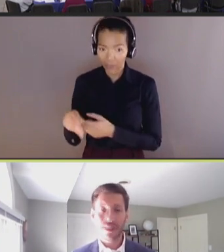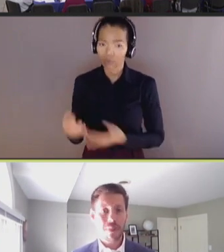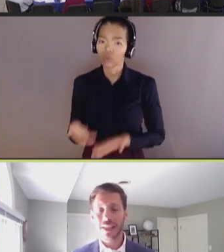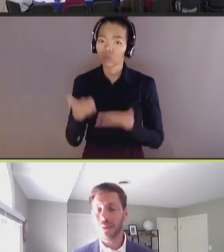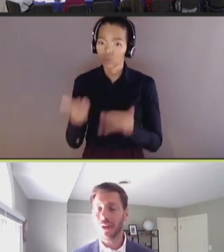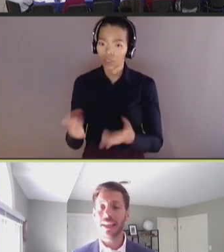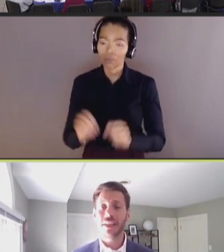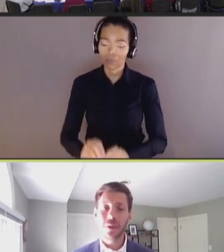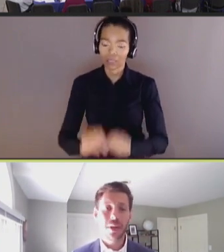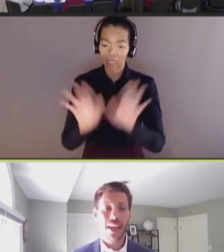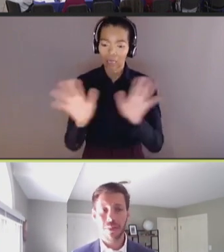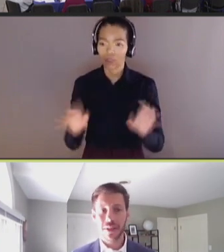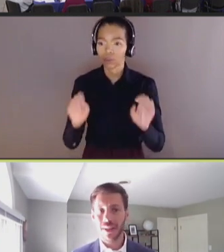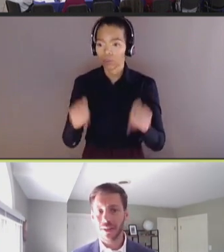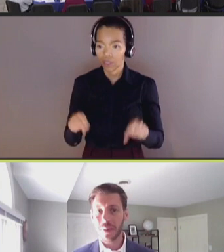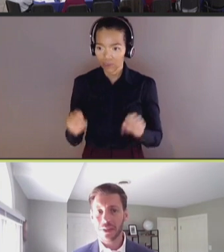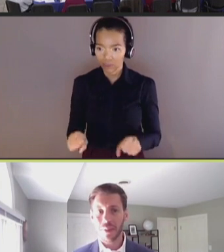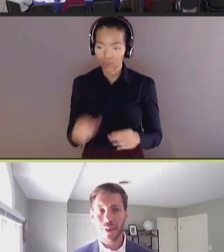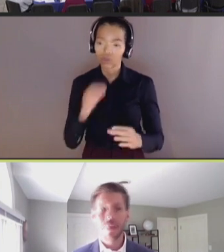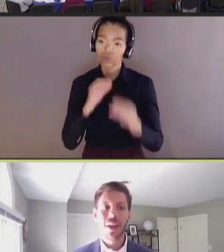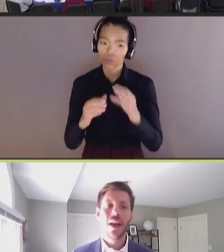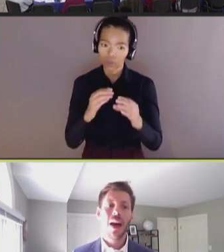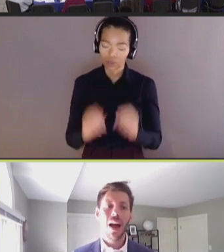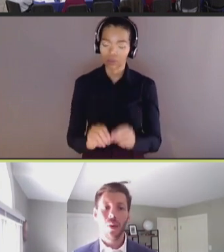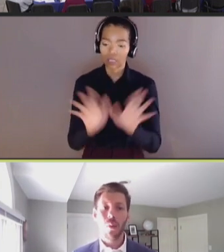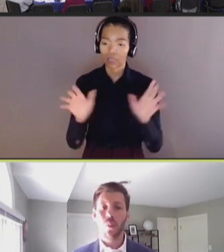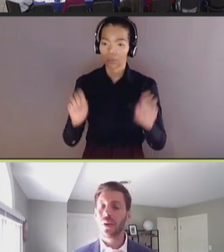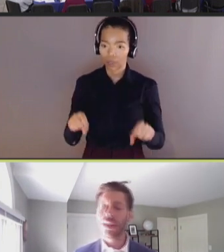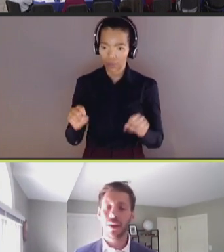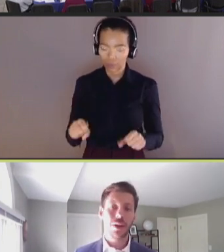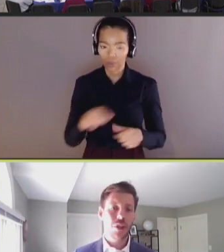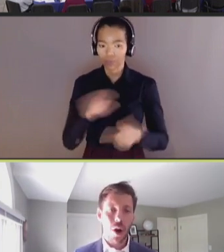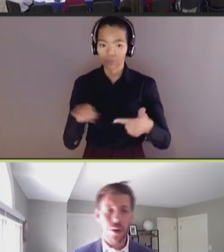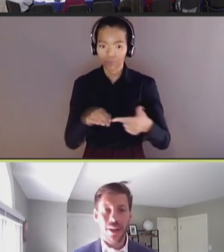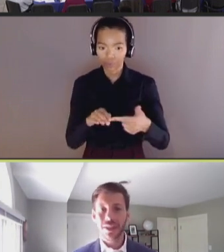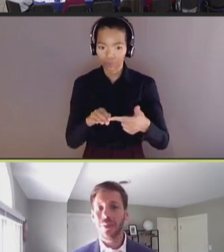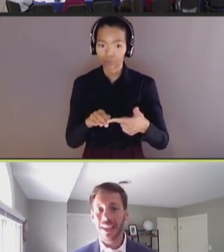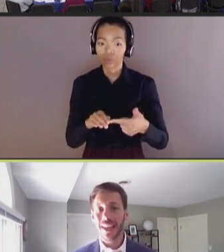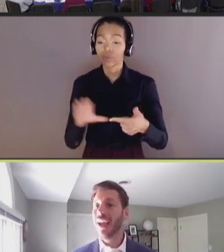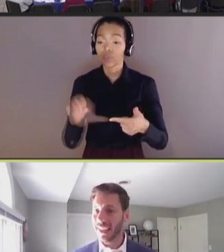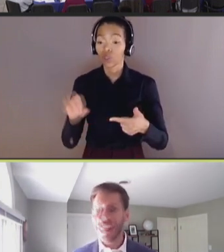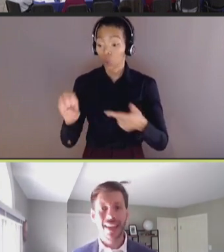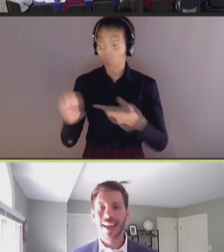as possible and communicate them as clear as possible. We encourage coding to be again,